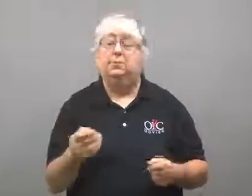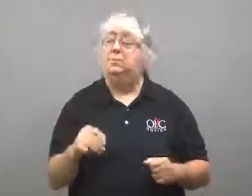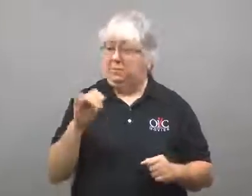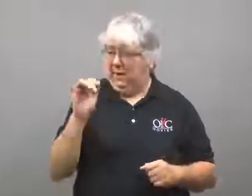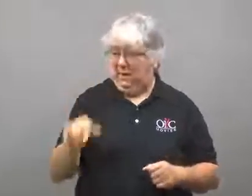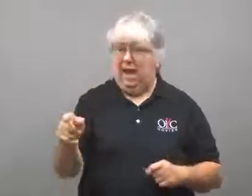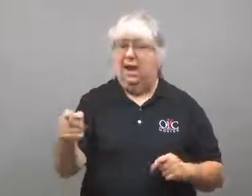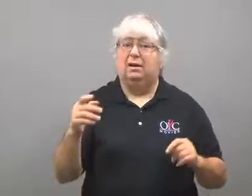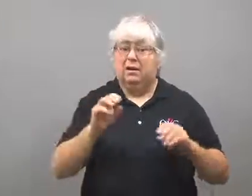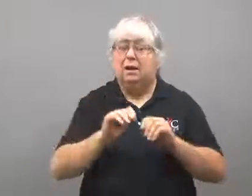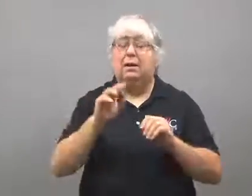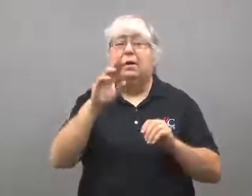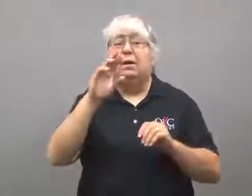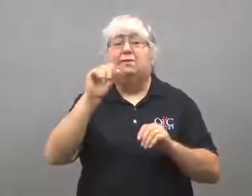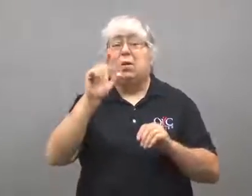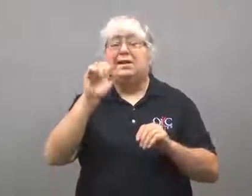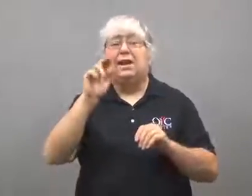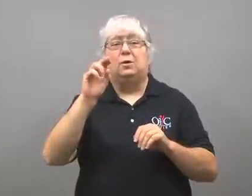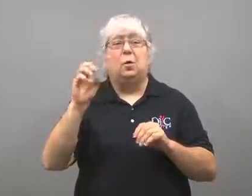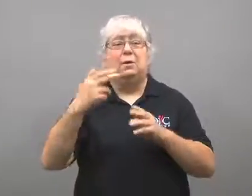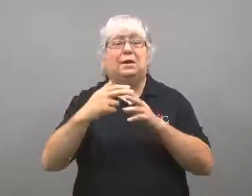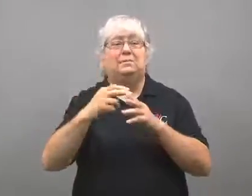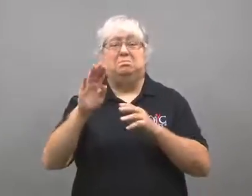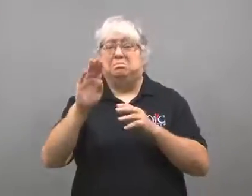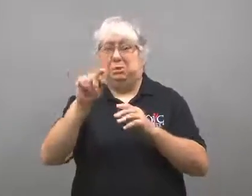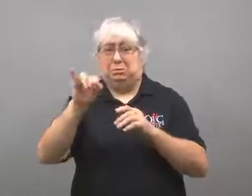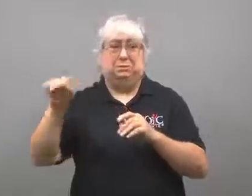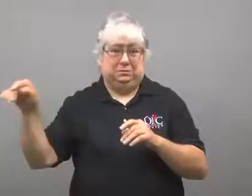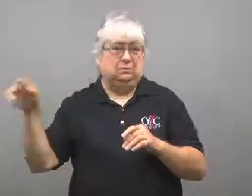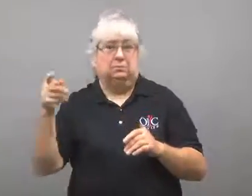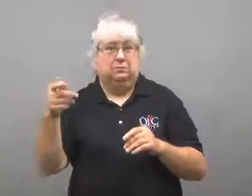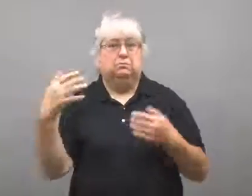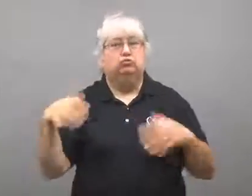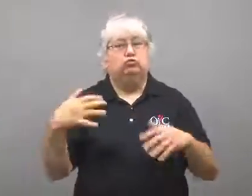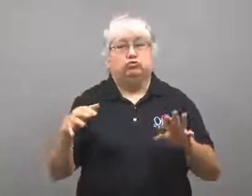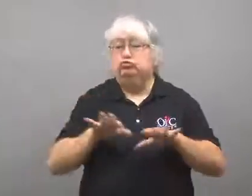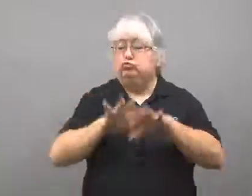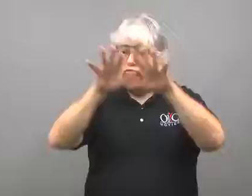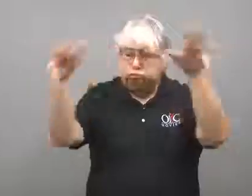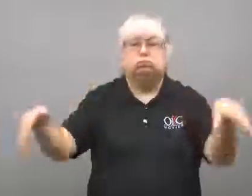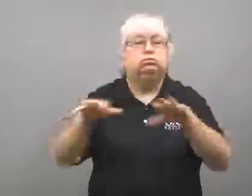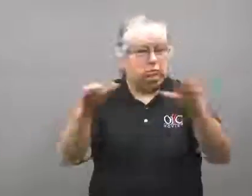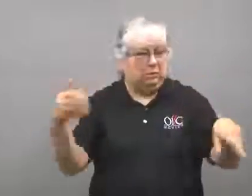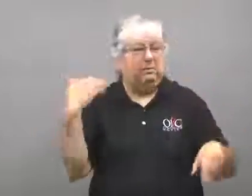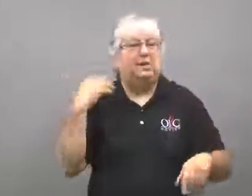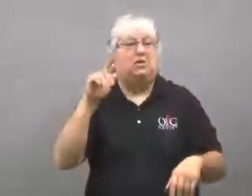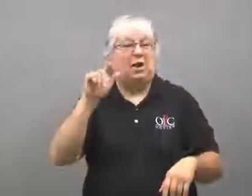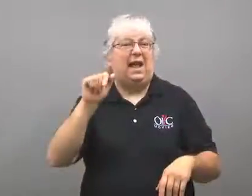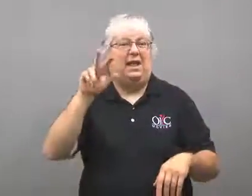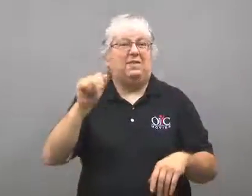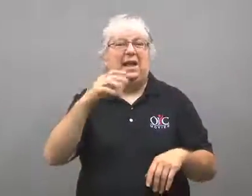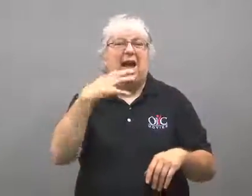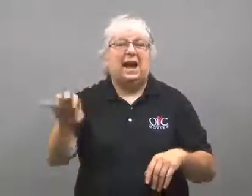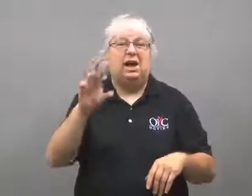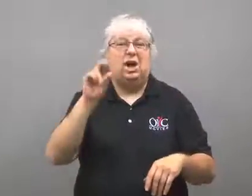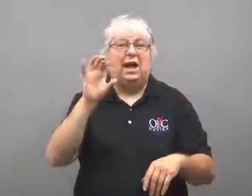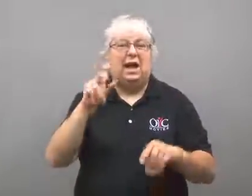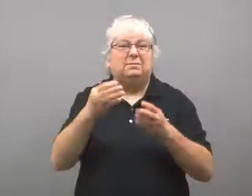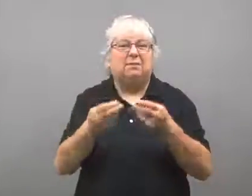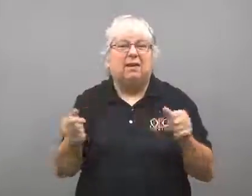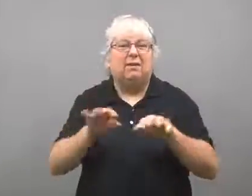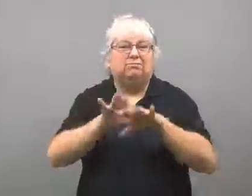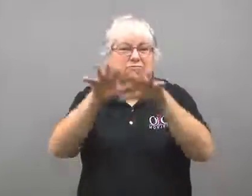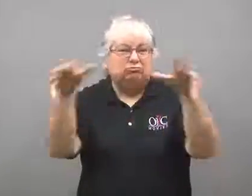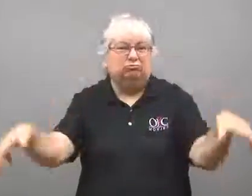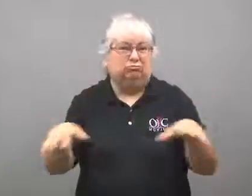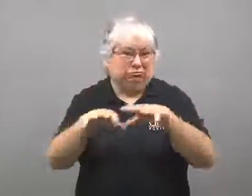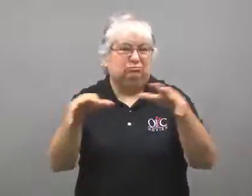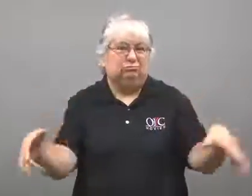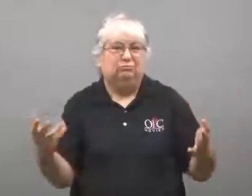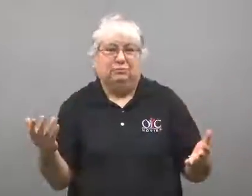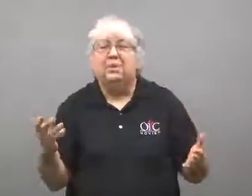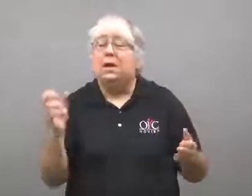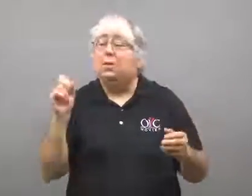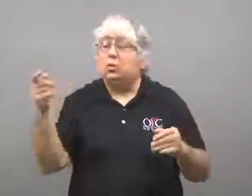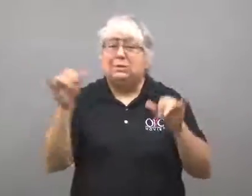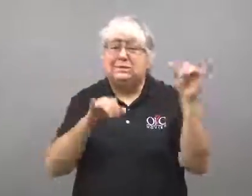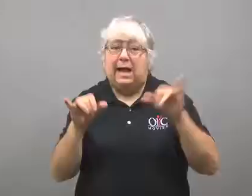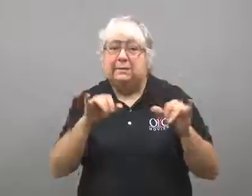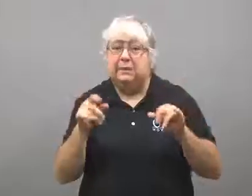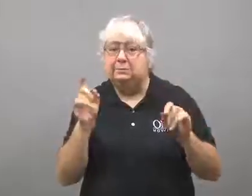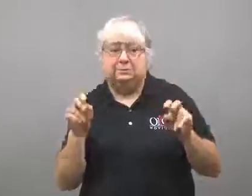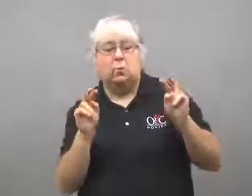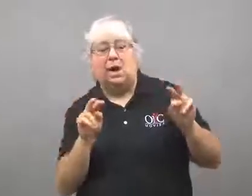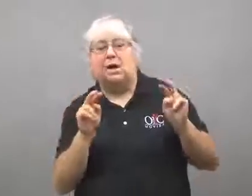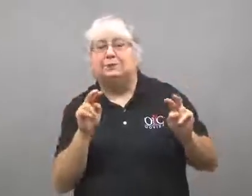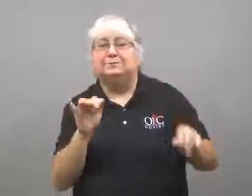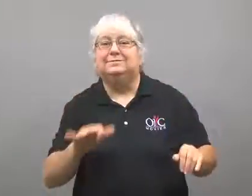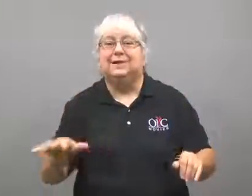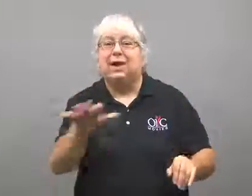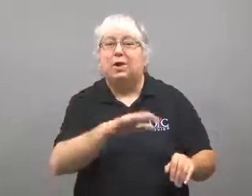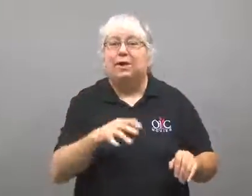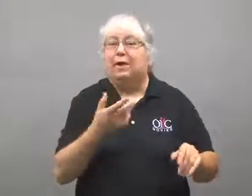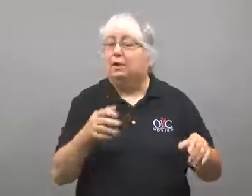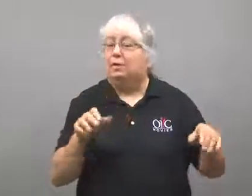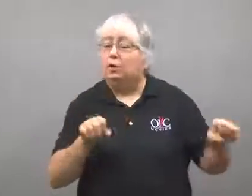This volcano has had lava flows in the past.